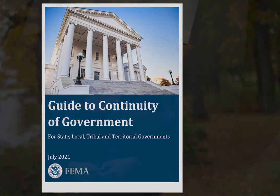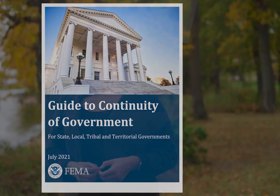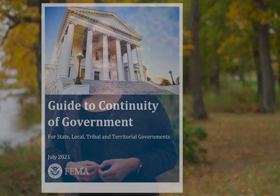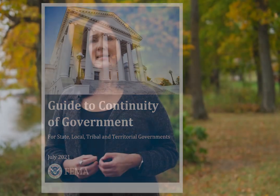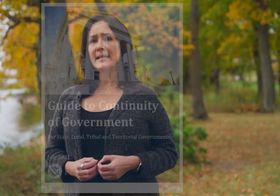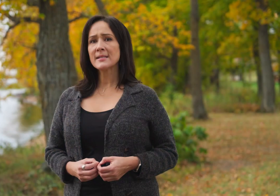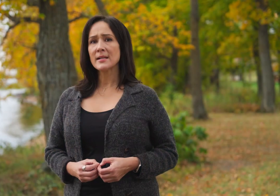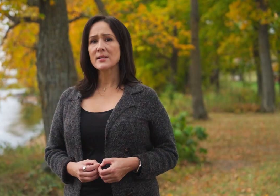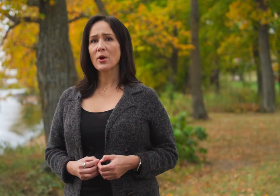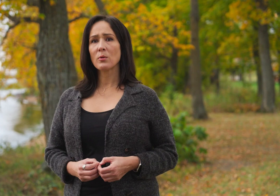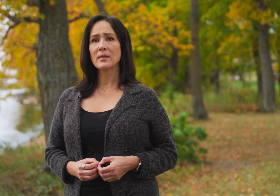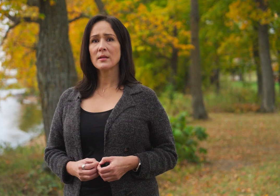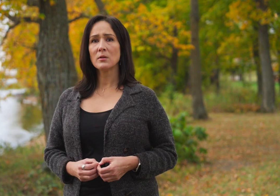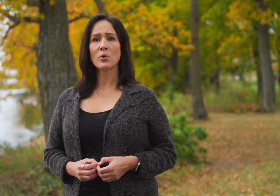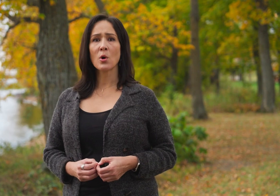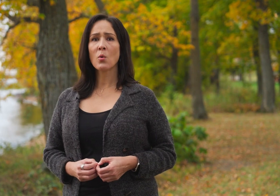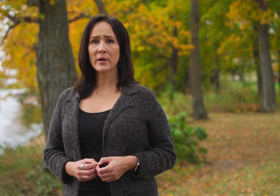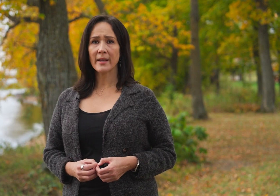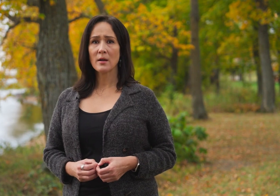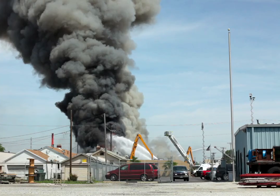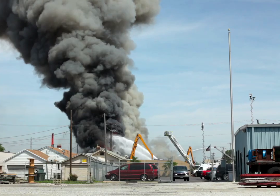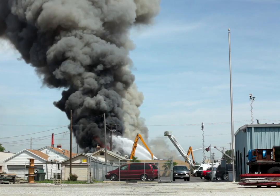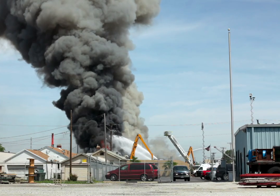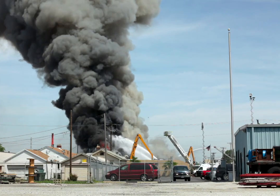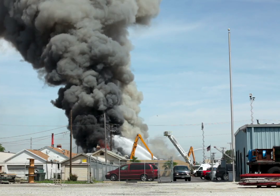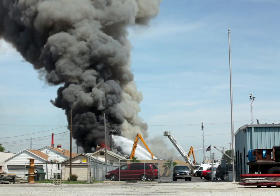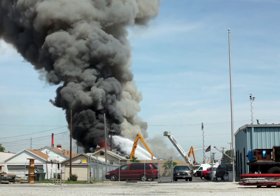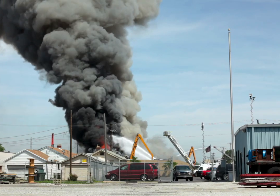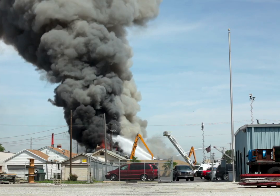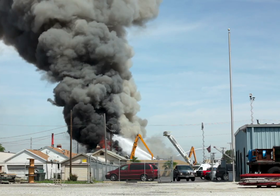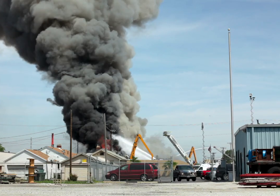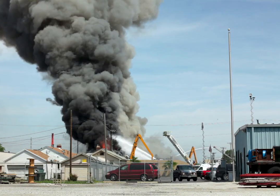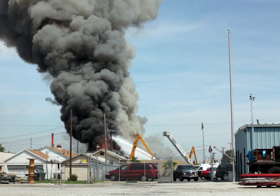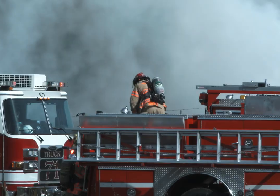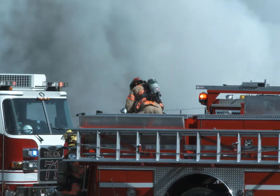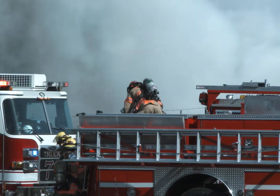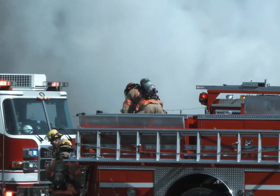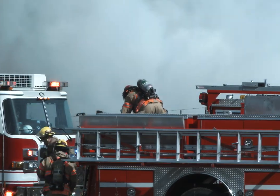Because incidents occur with little or no warning, first responders may need resources and people moved quickly.